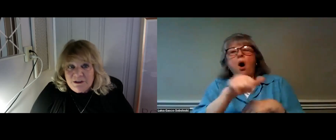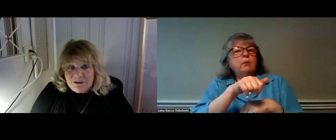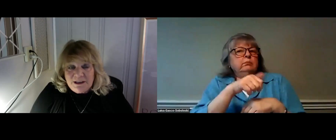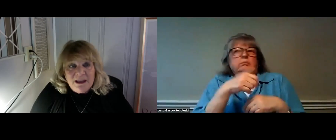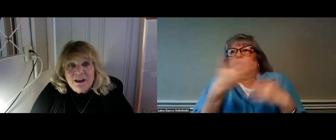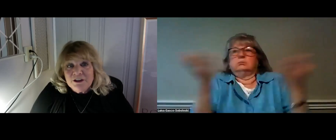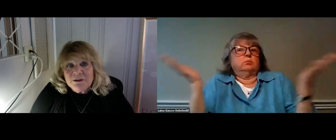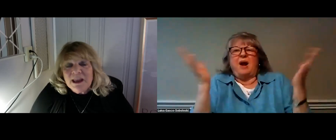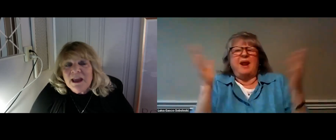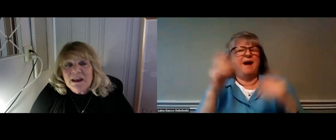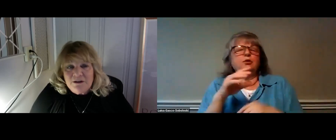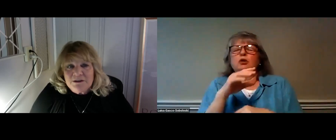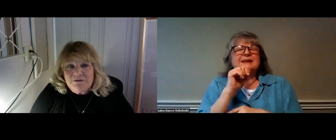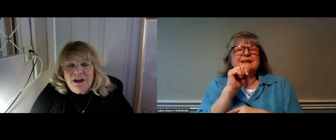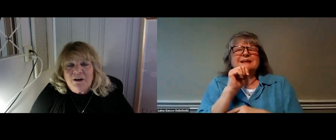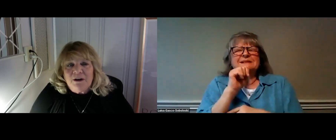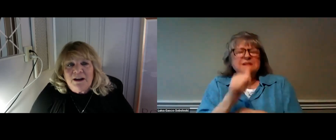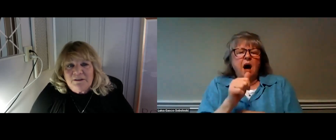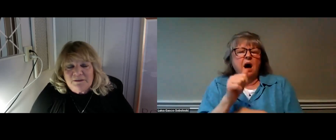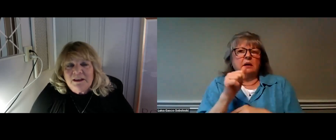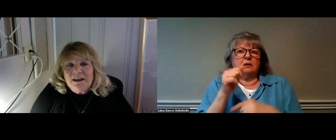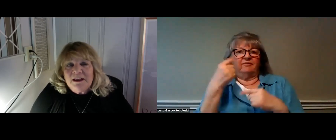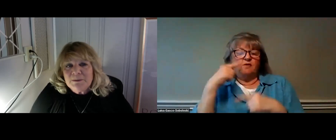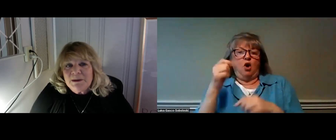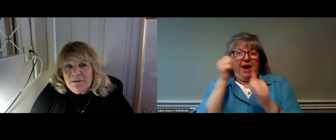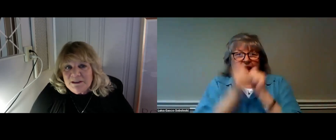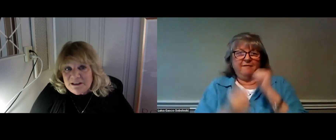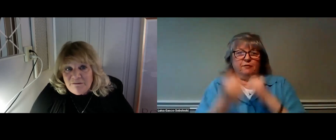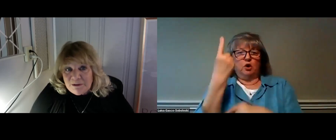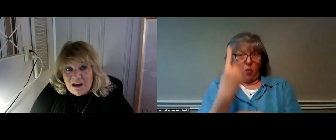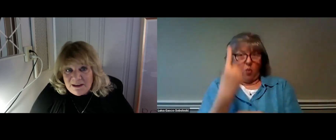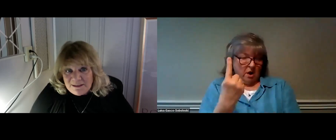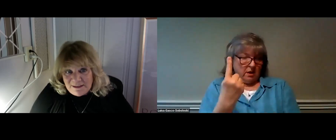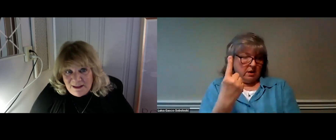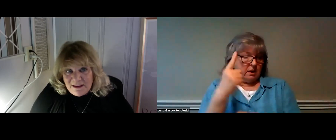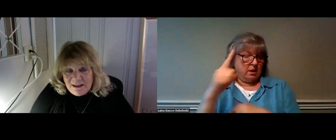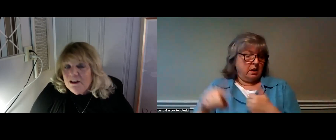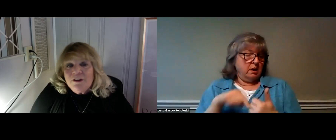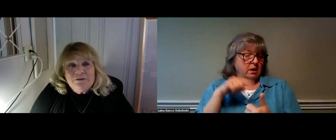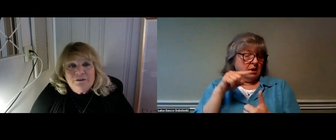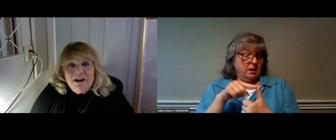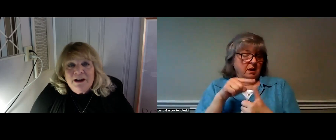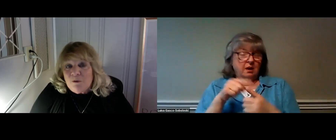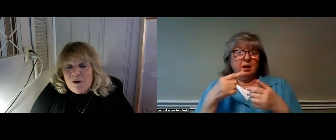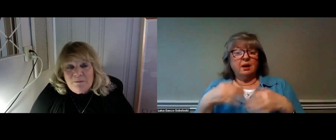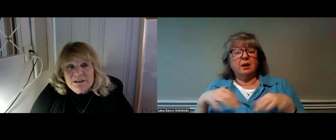You cannot use a VRI speaking about deaf-blind for everyone, but especially